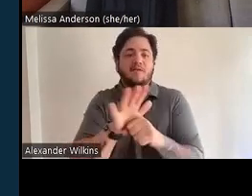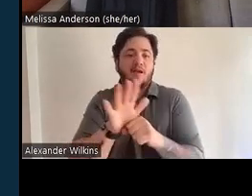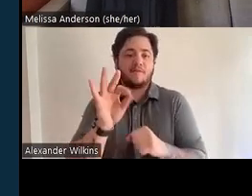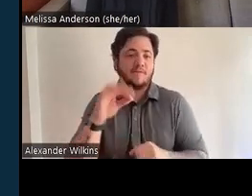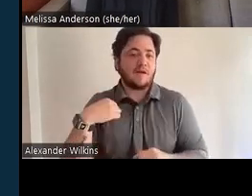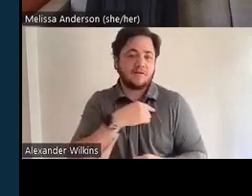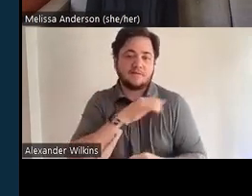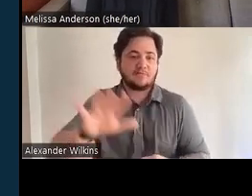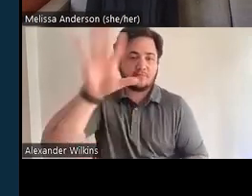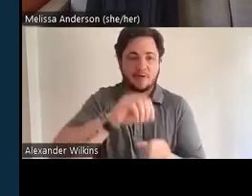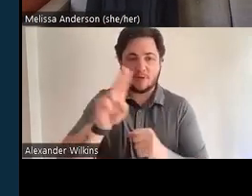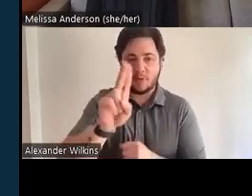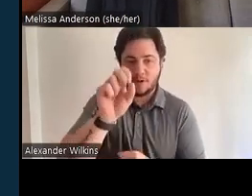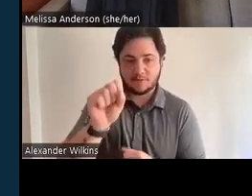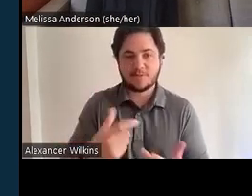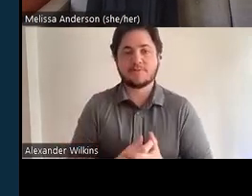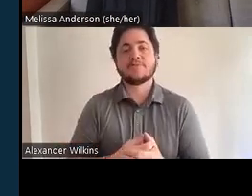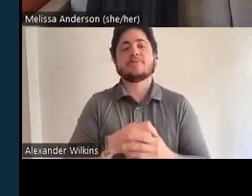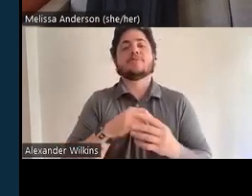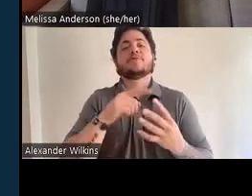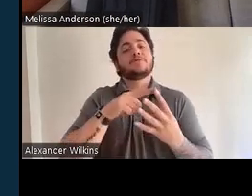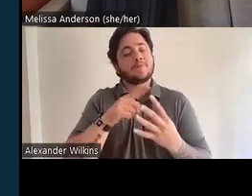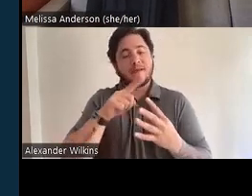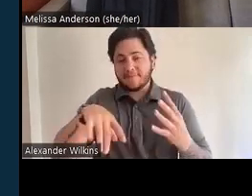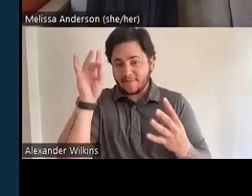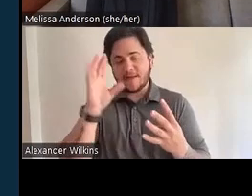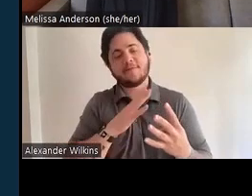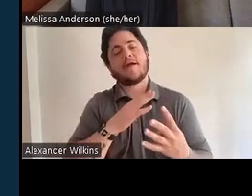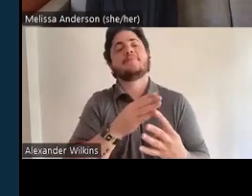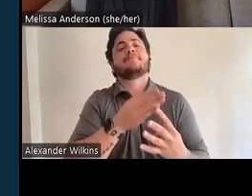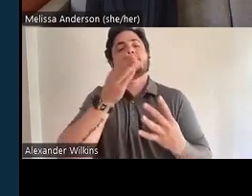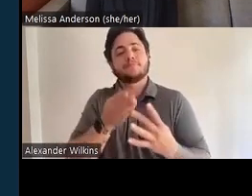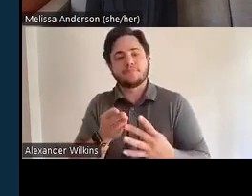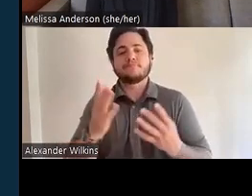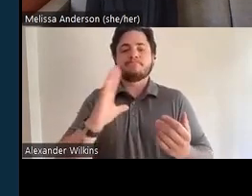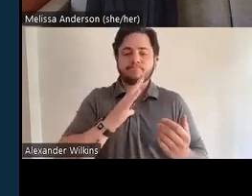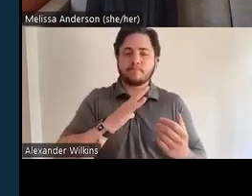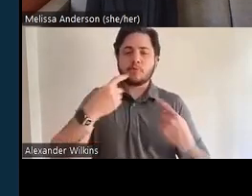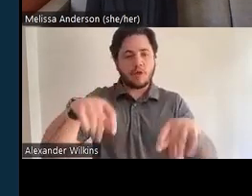Sign Language. Not enough, there's just not enough of us in the United States.